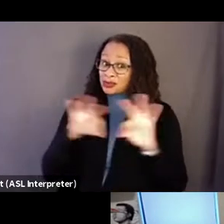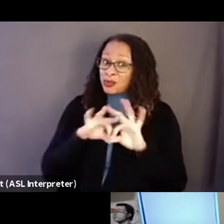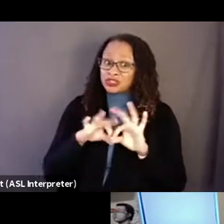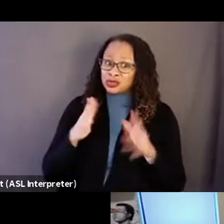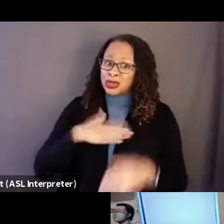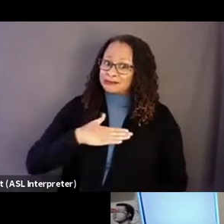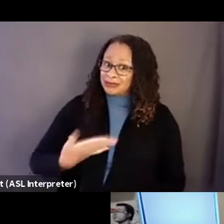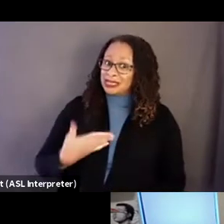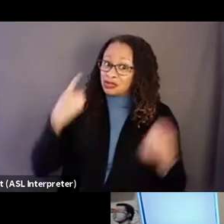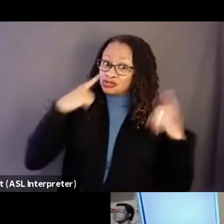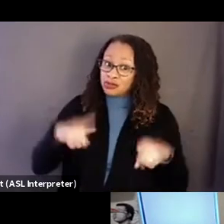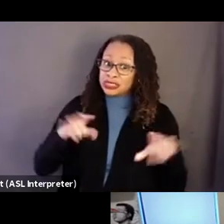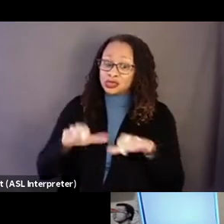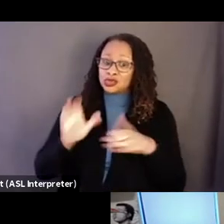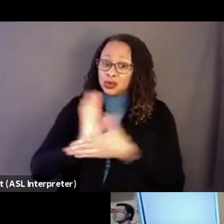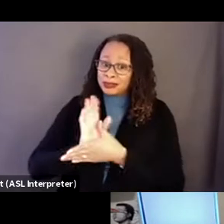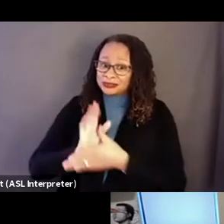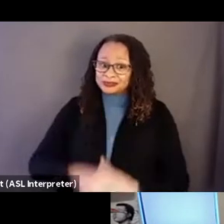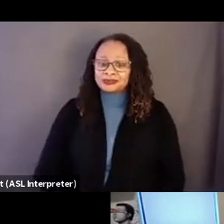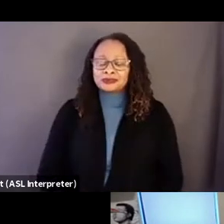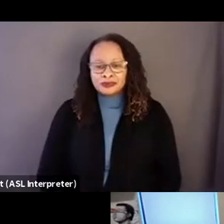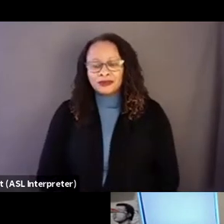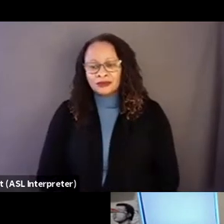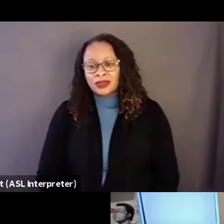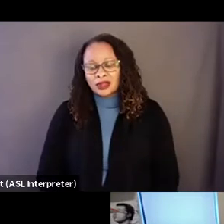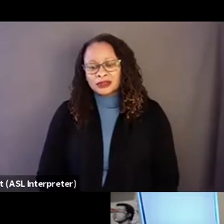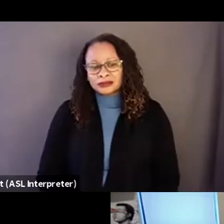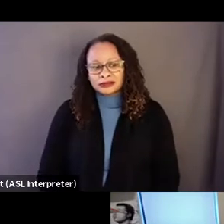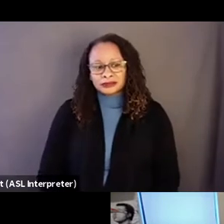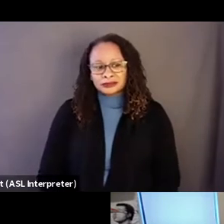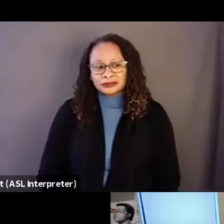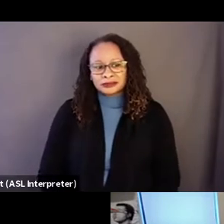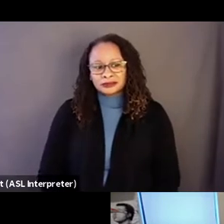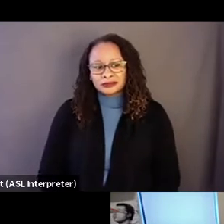Loira mentioned that she had read about you in an article. Yeah, a documentary is a bigger platform,